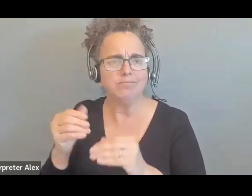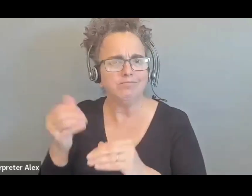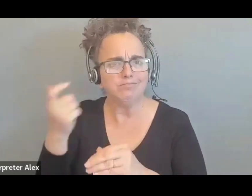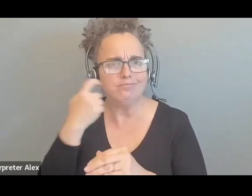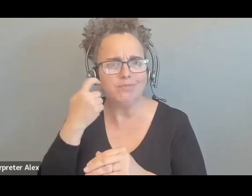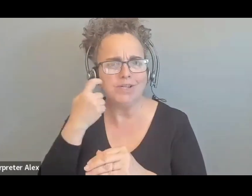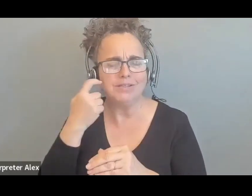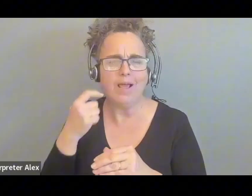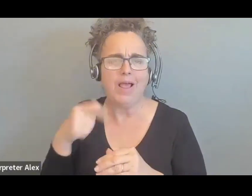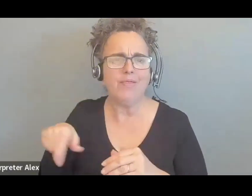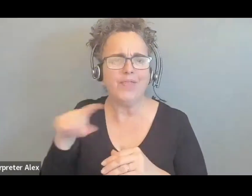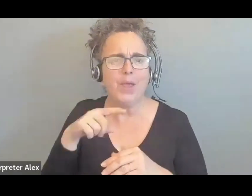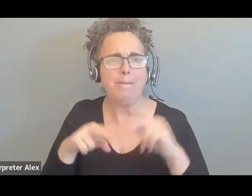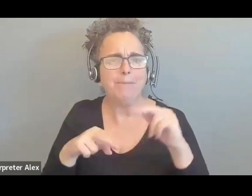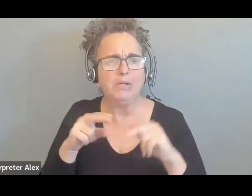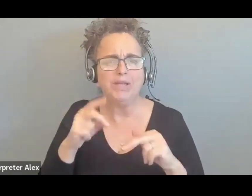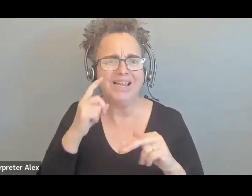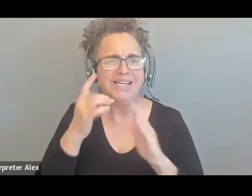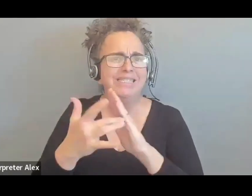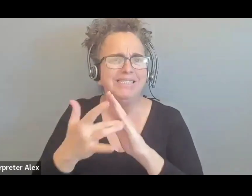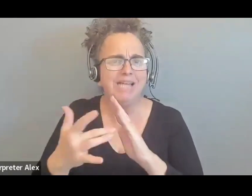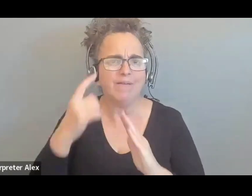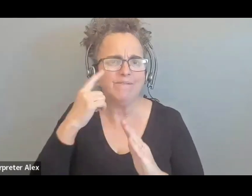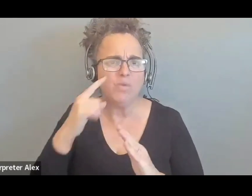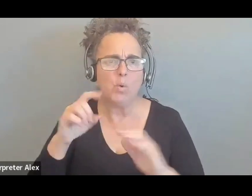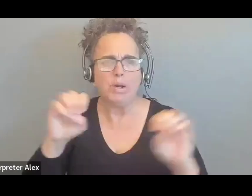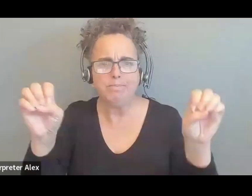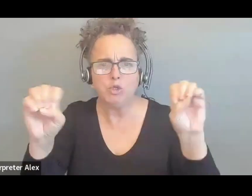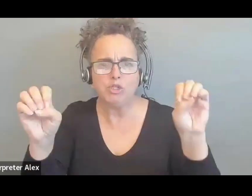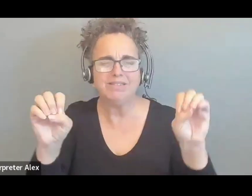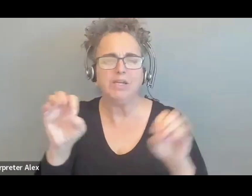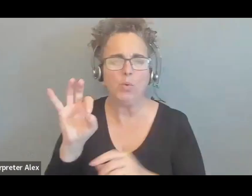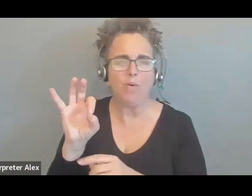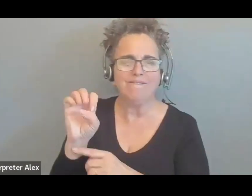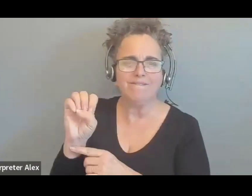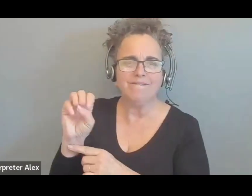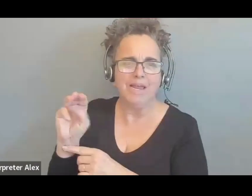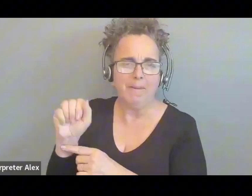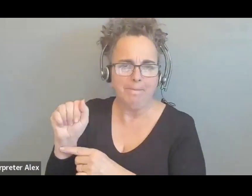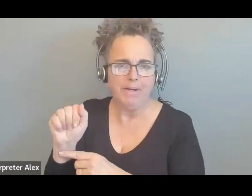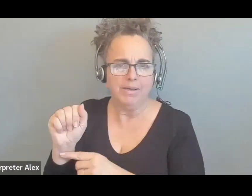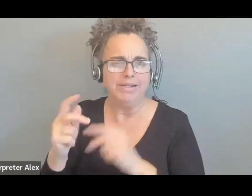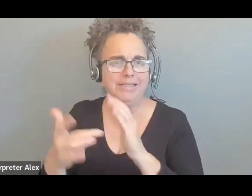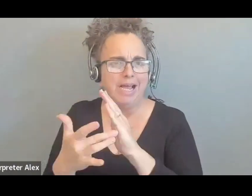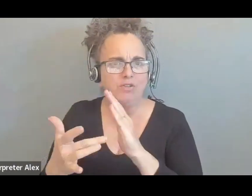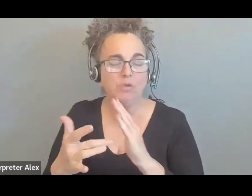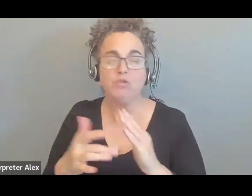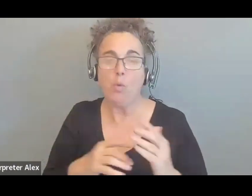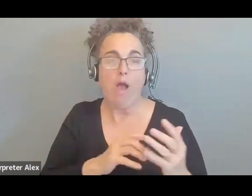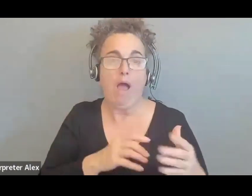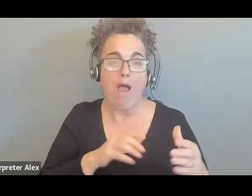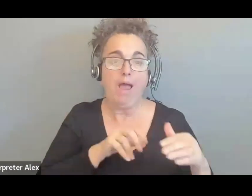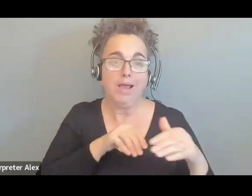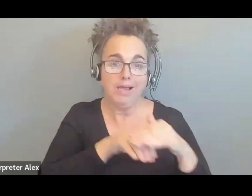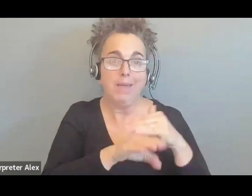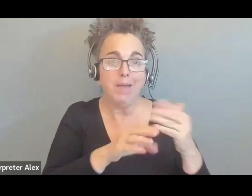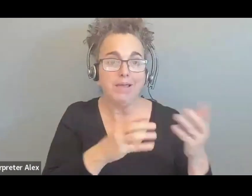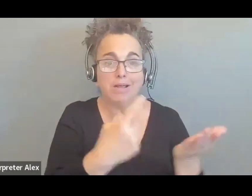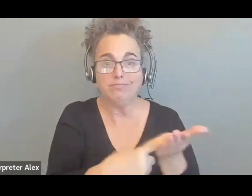tech for emergencies or like FEMA type technology and you know, I went up to them and I said, "how are you building for accessibility?